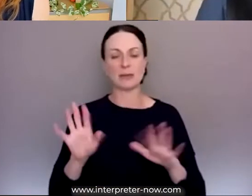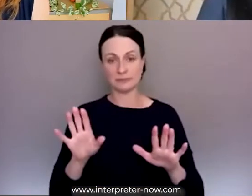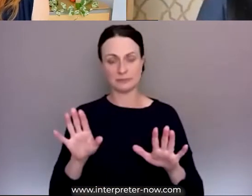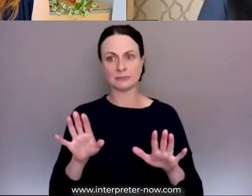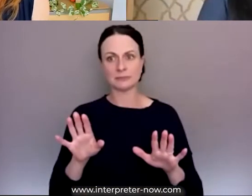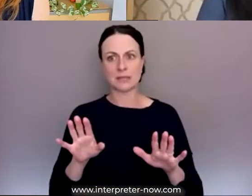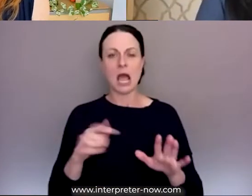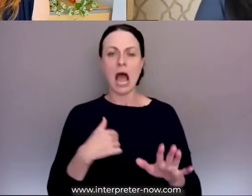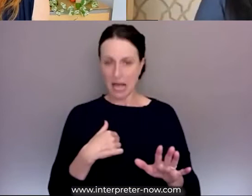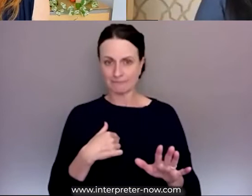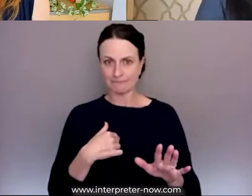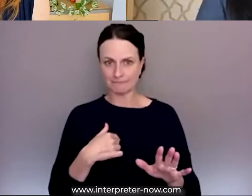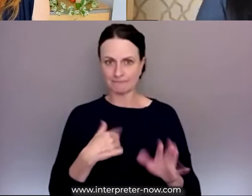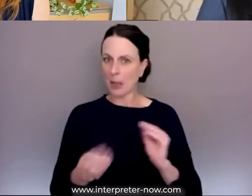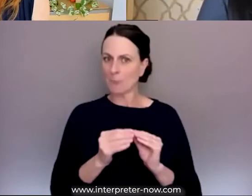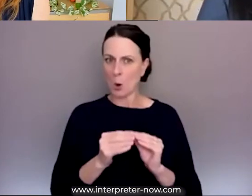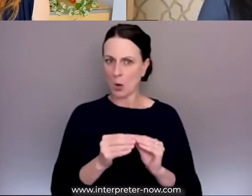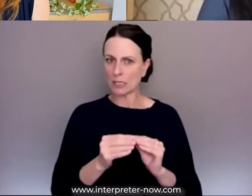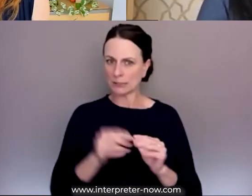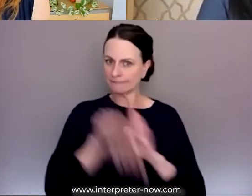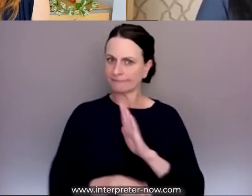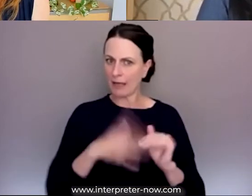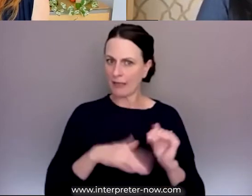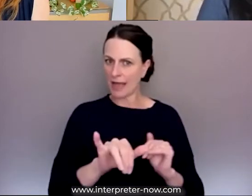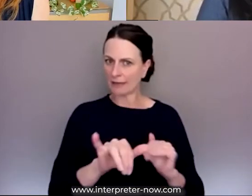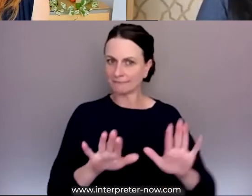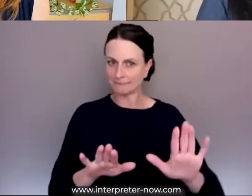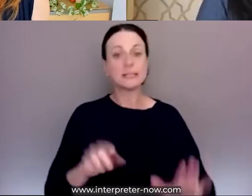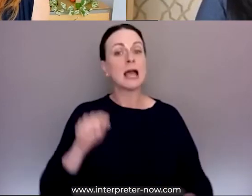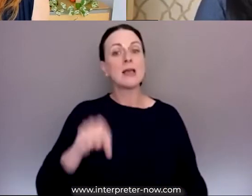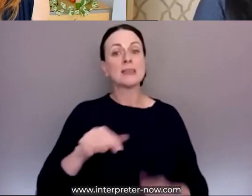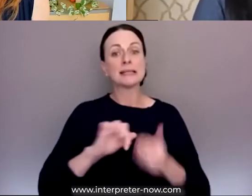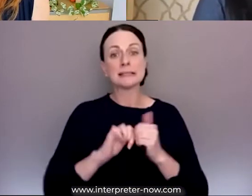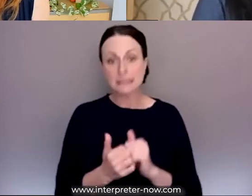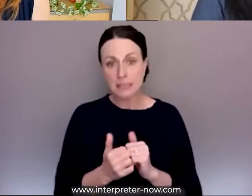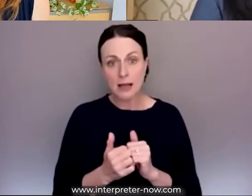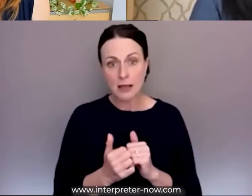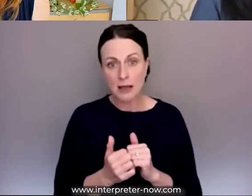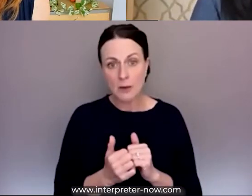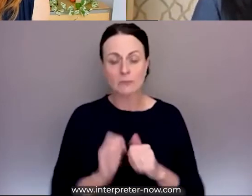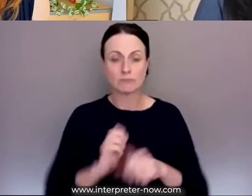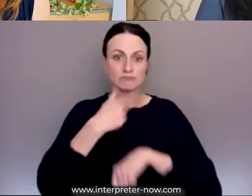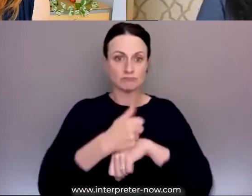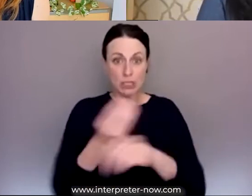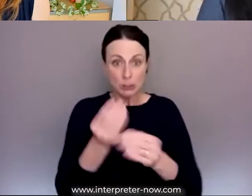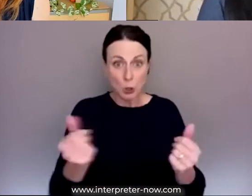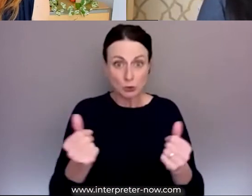I take it a step further and understand it as this is how you build solutions that actually work.